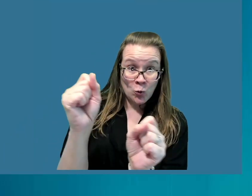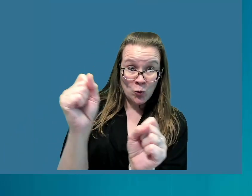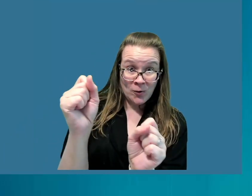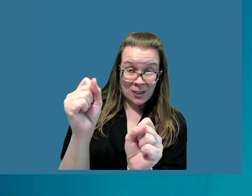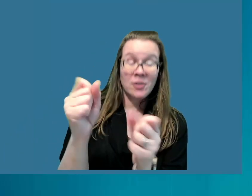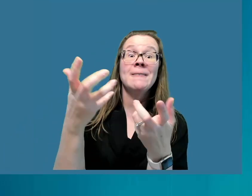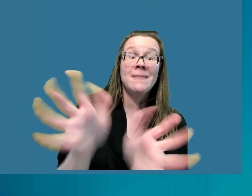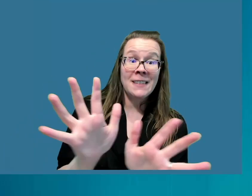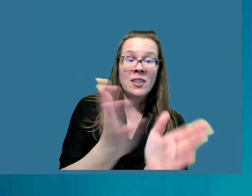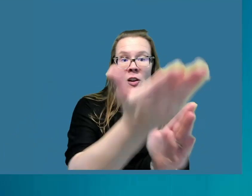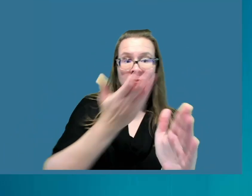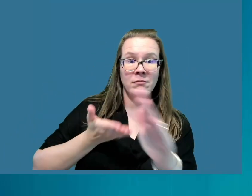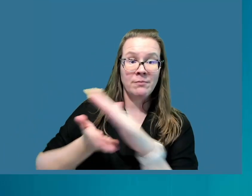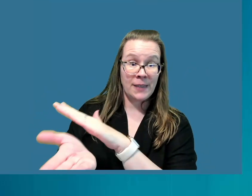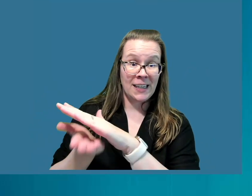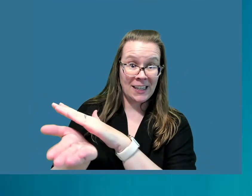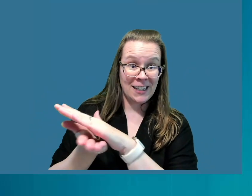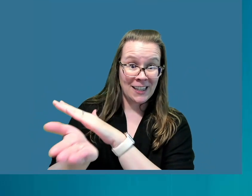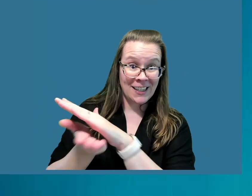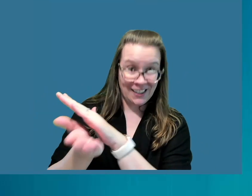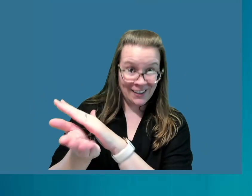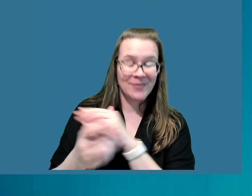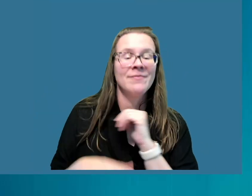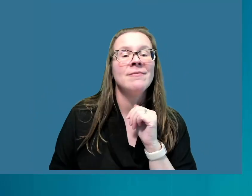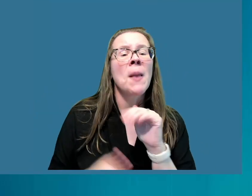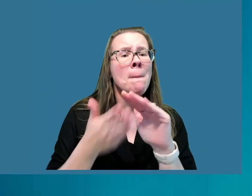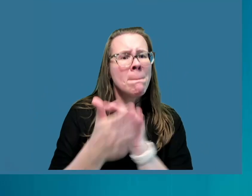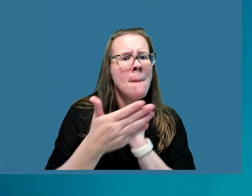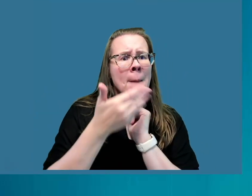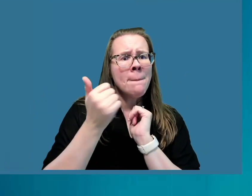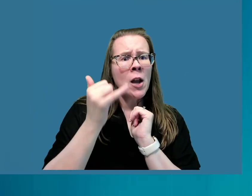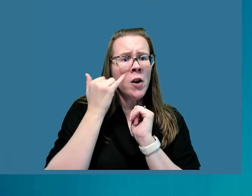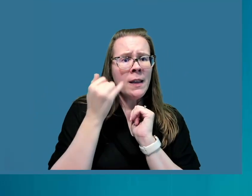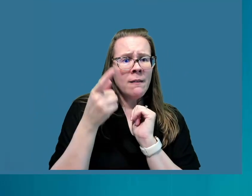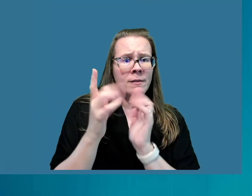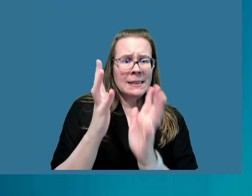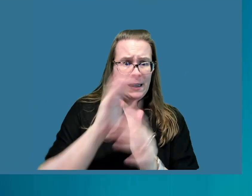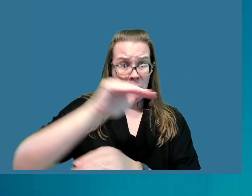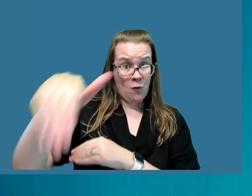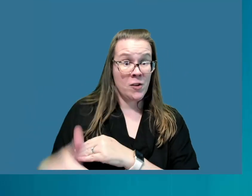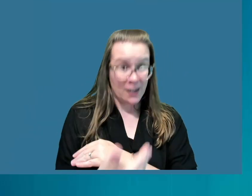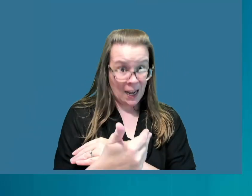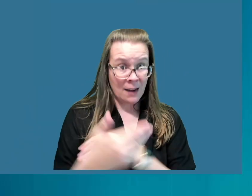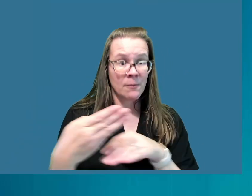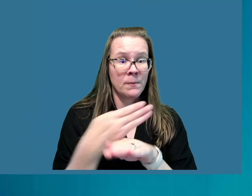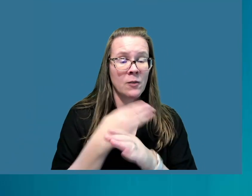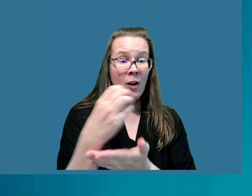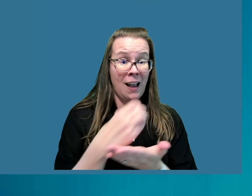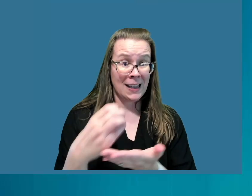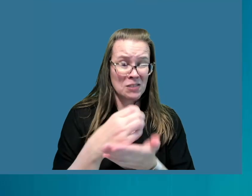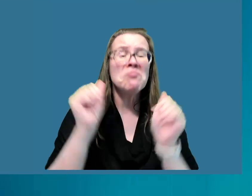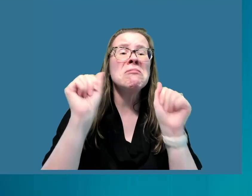those shapes I put back in the refrigerator to chill, and then I go ahead and bake them.